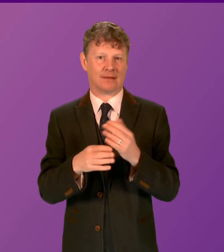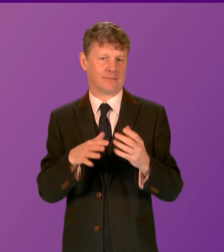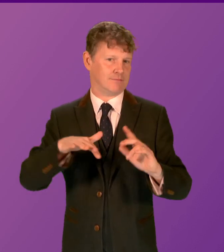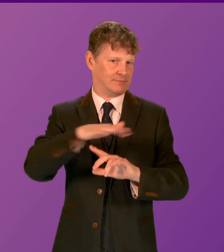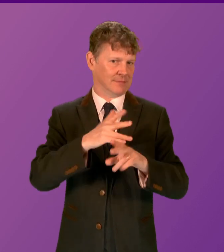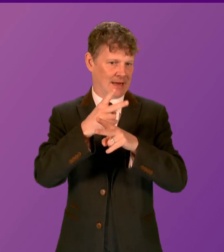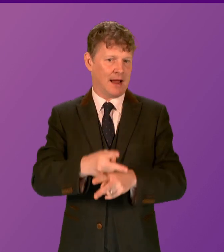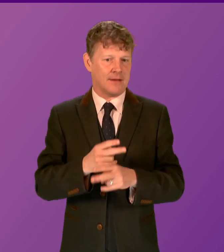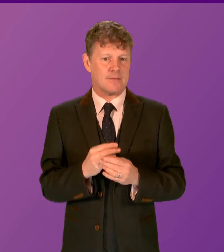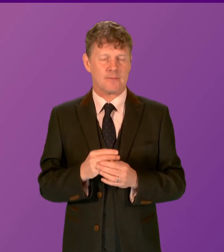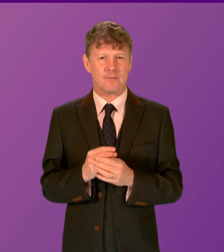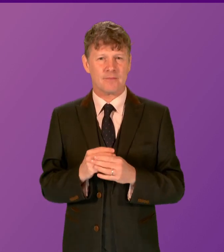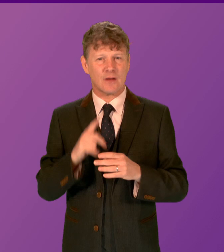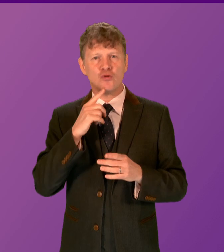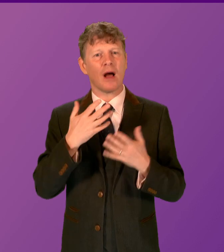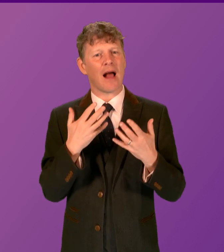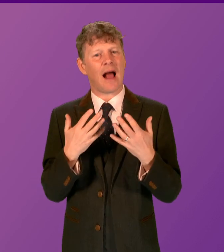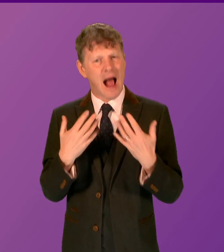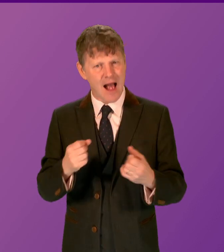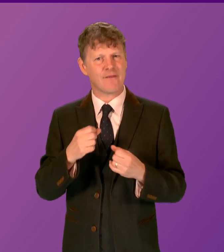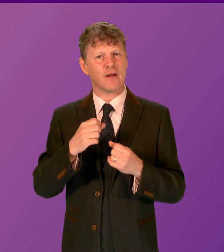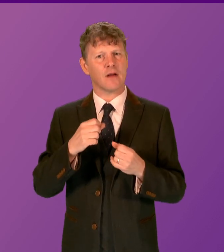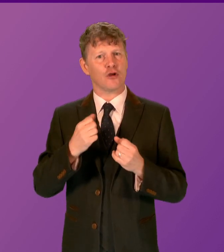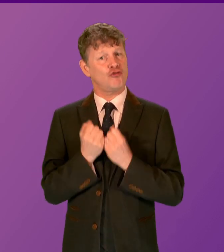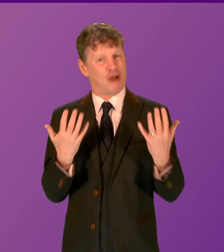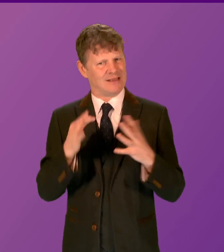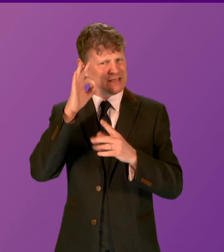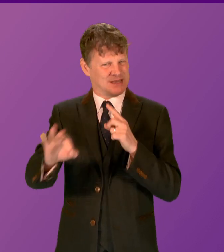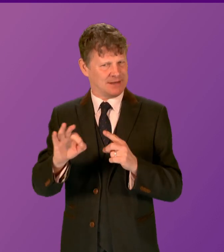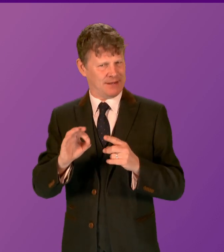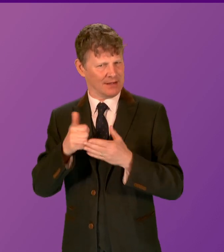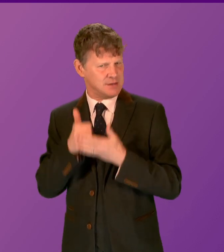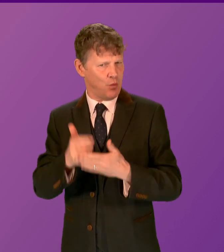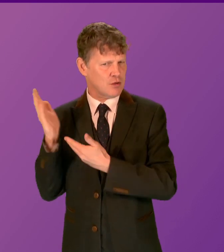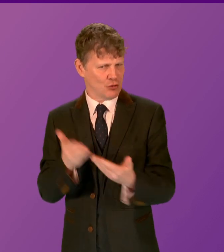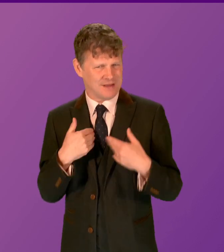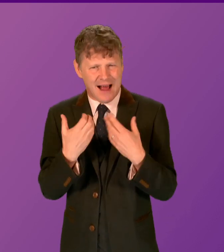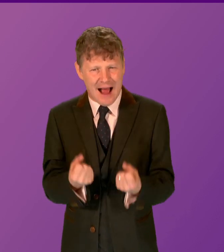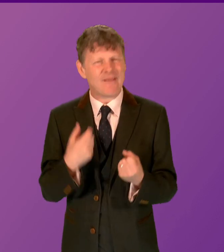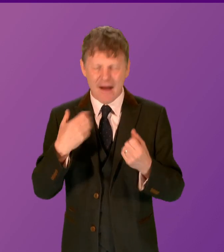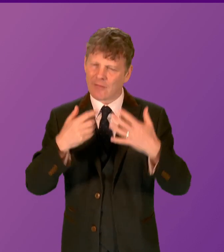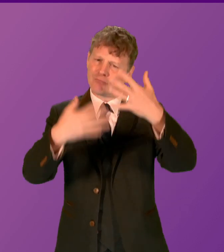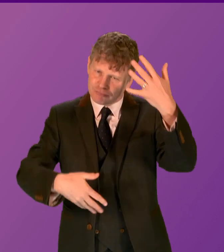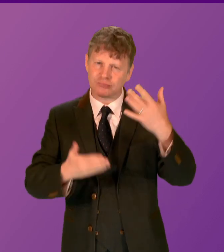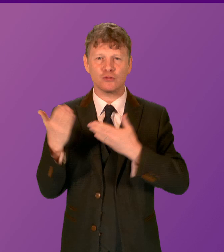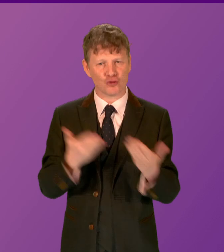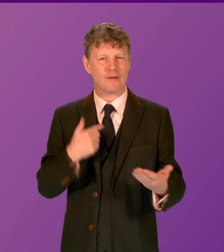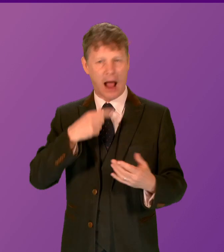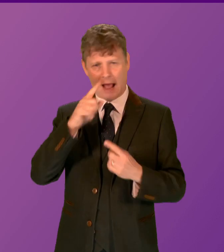There is a gender-specific community support service, and there are other services that I will be happy to talk about in later answers.